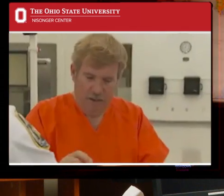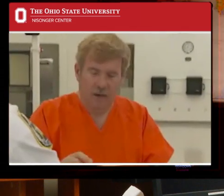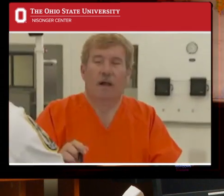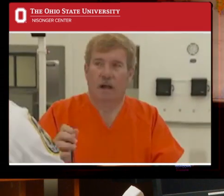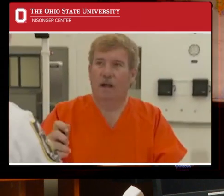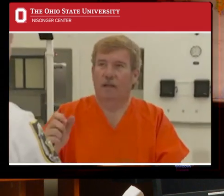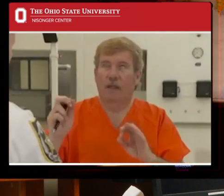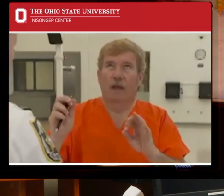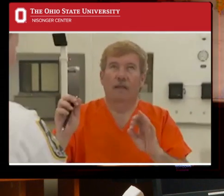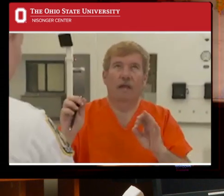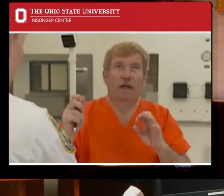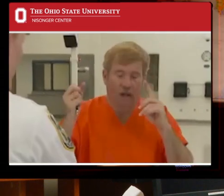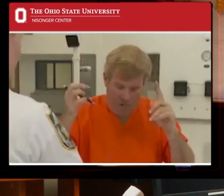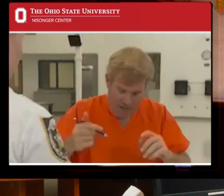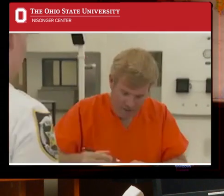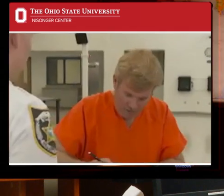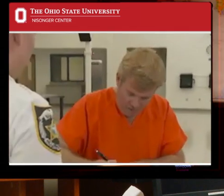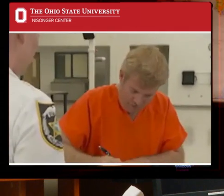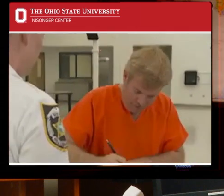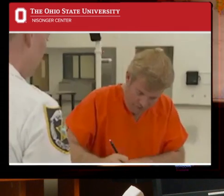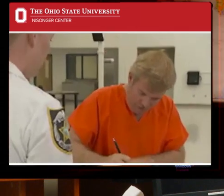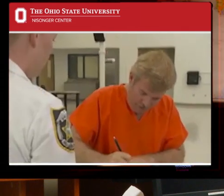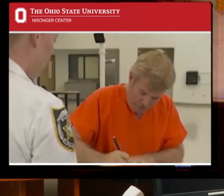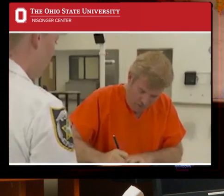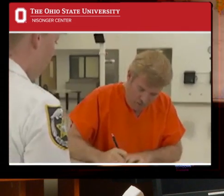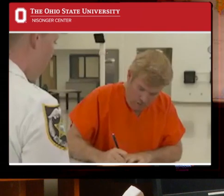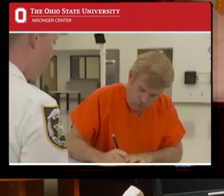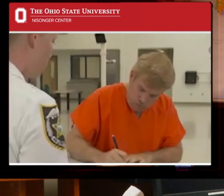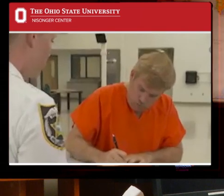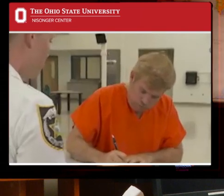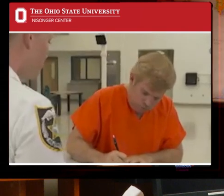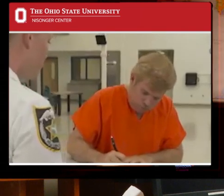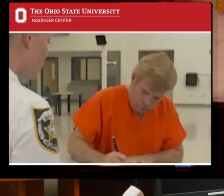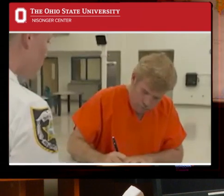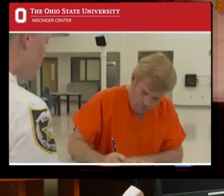Whether a qualified sign language interpreter or other communication